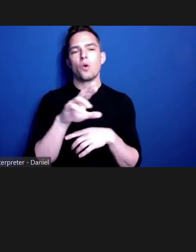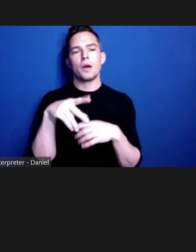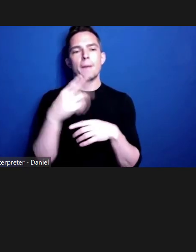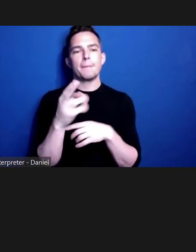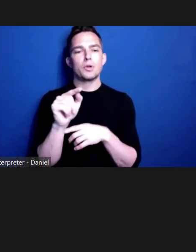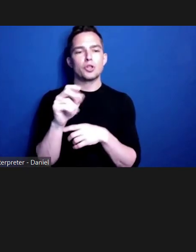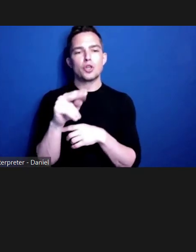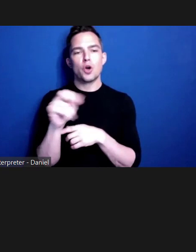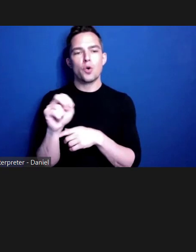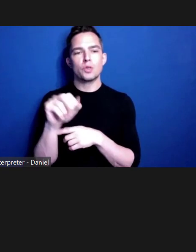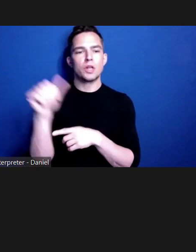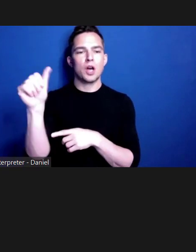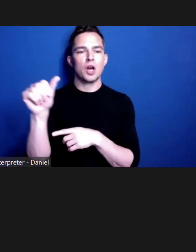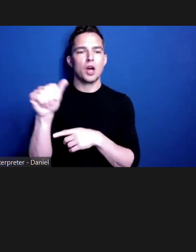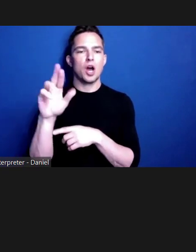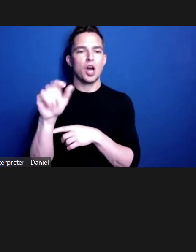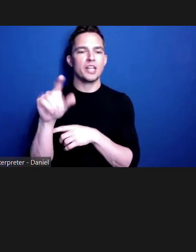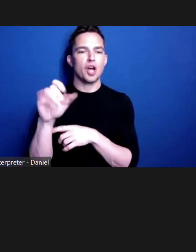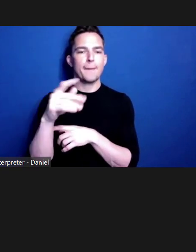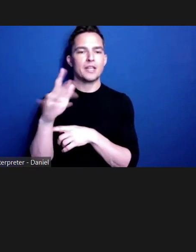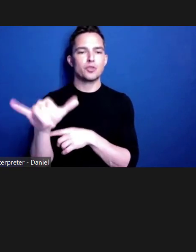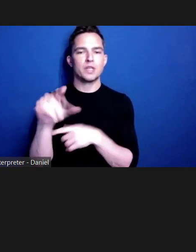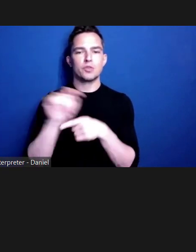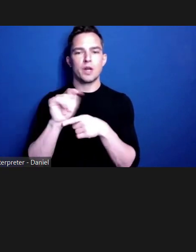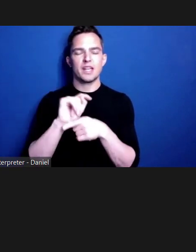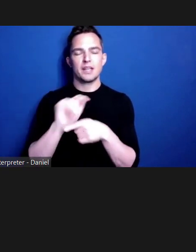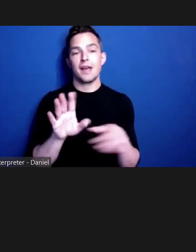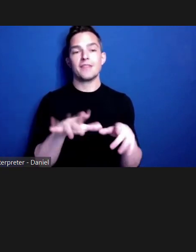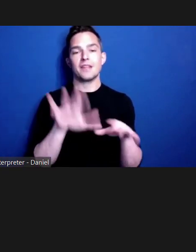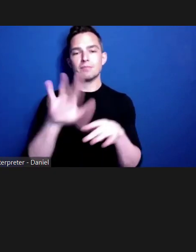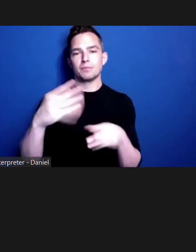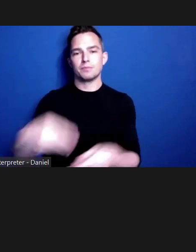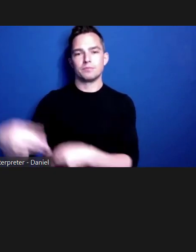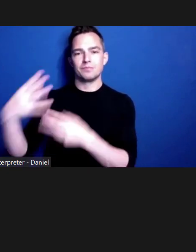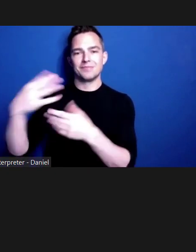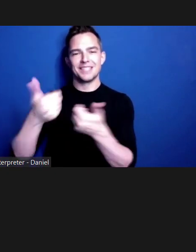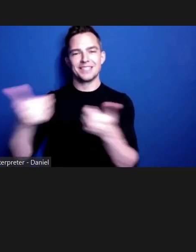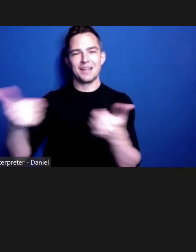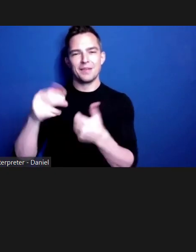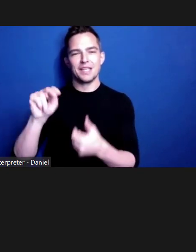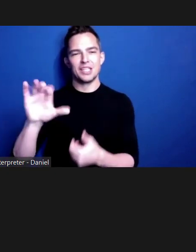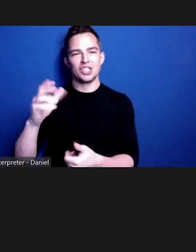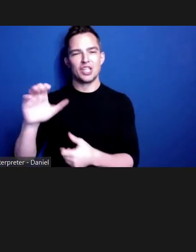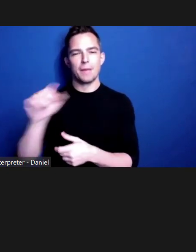Audiometry" and you will be taken to a NCHAM non-federally funded